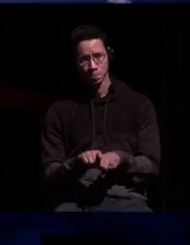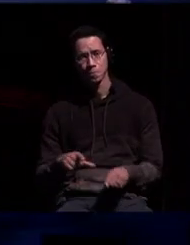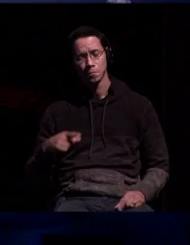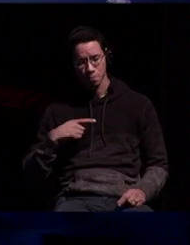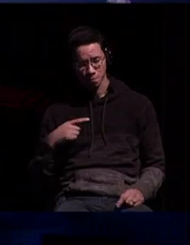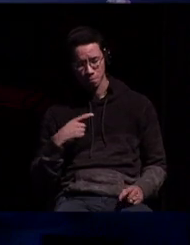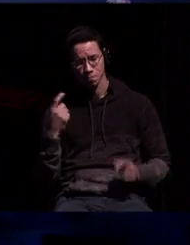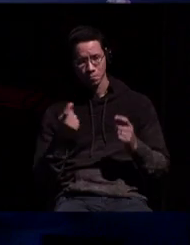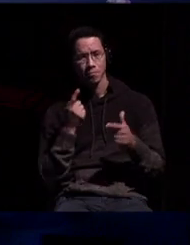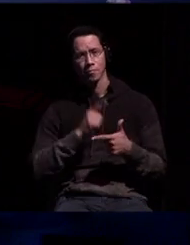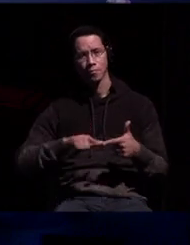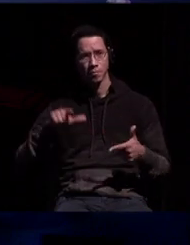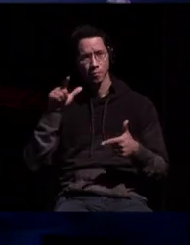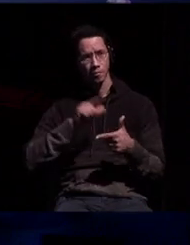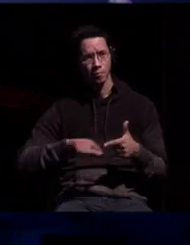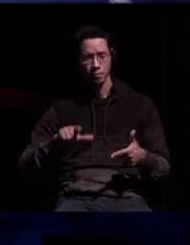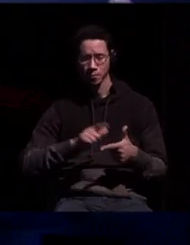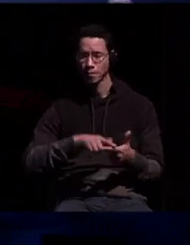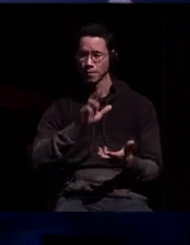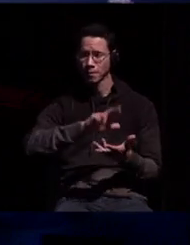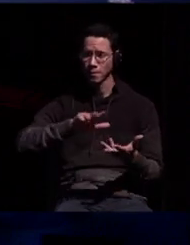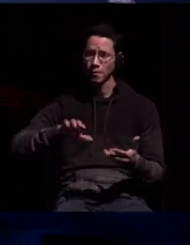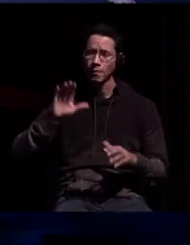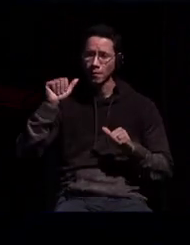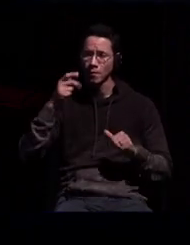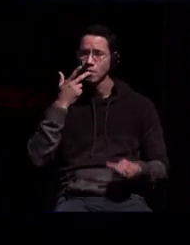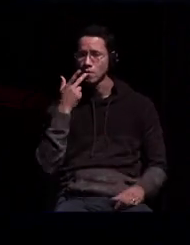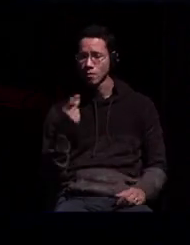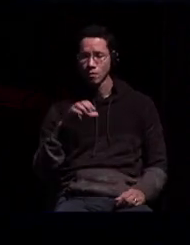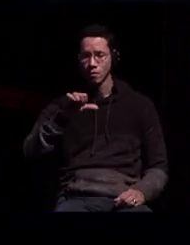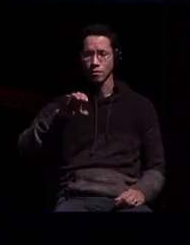in Spain show that 90% of women prostitutes